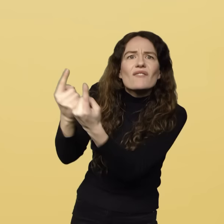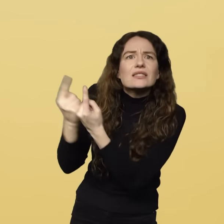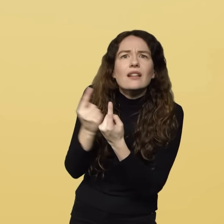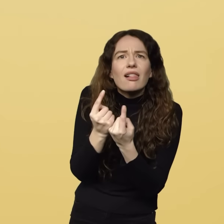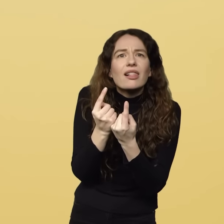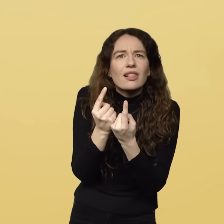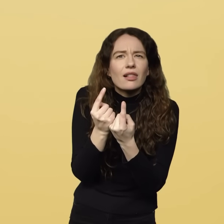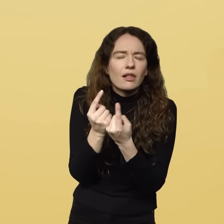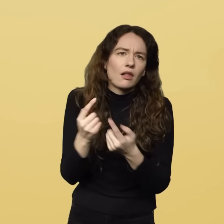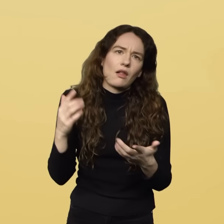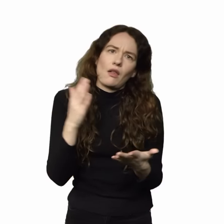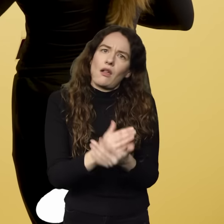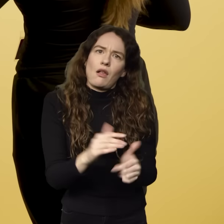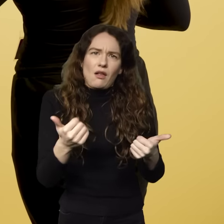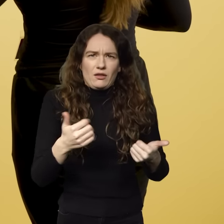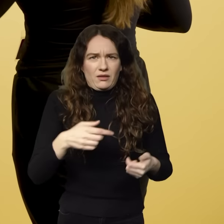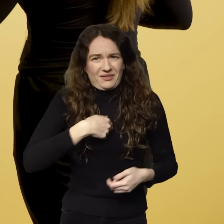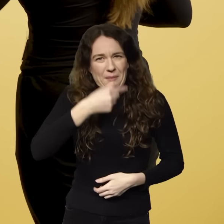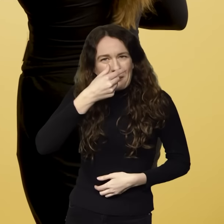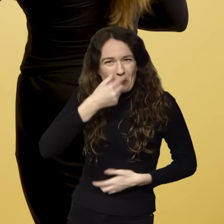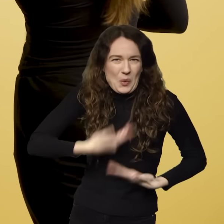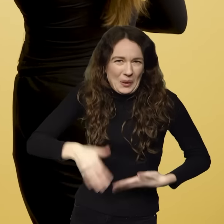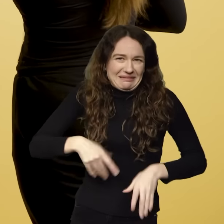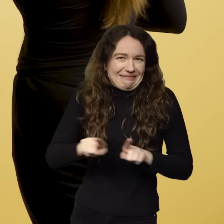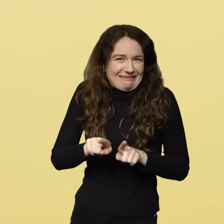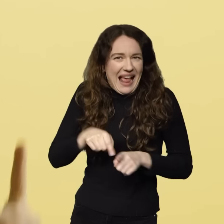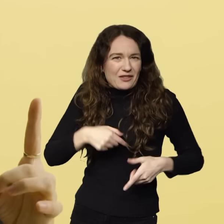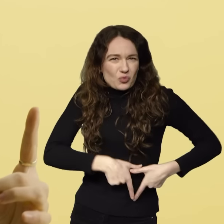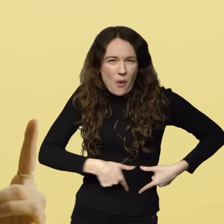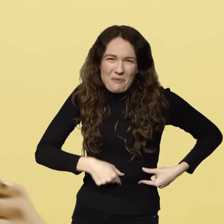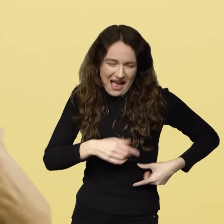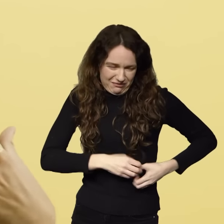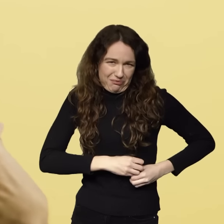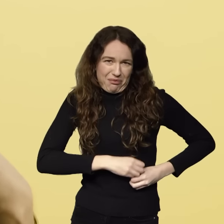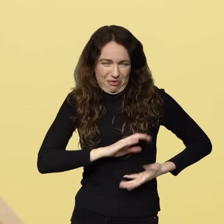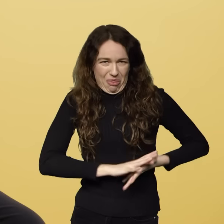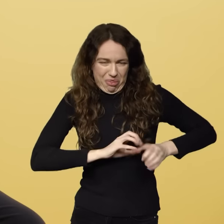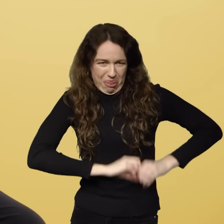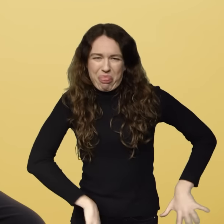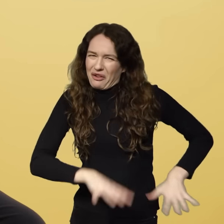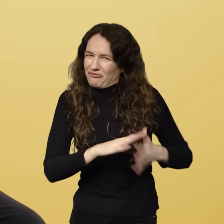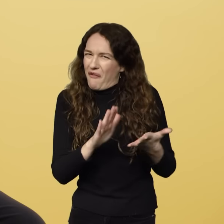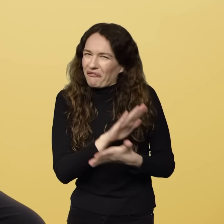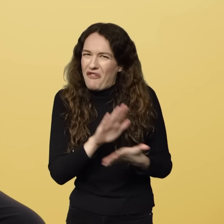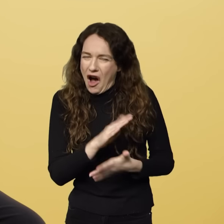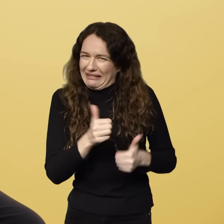And trust me, that's not fun. You again. One that stands out was when I was wearing a three piece suit and I needed